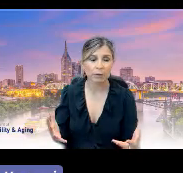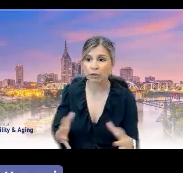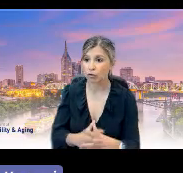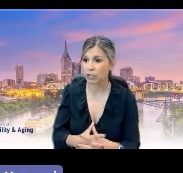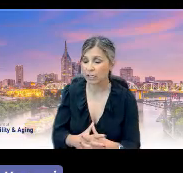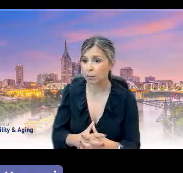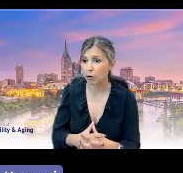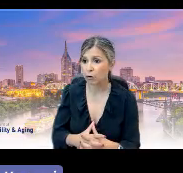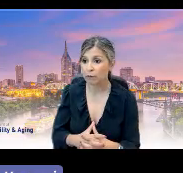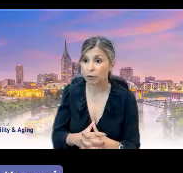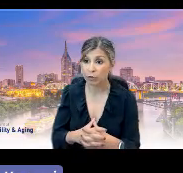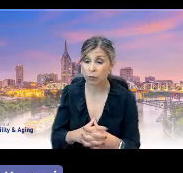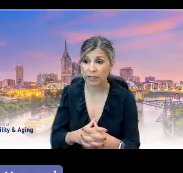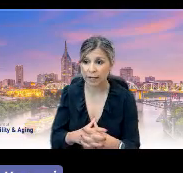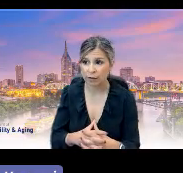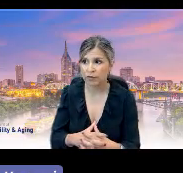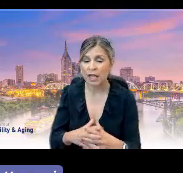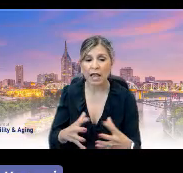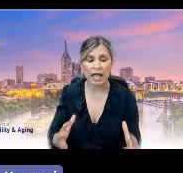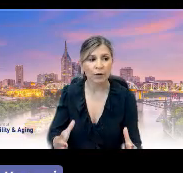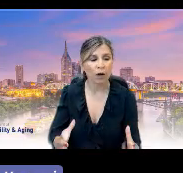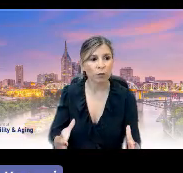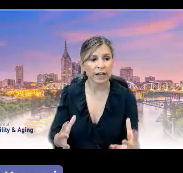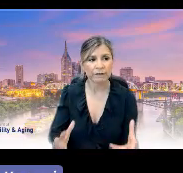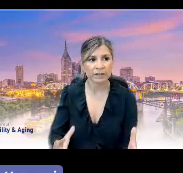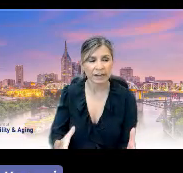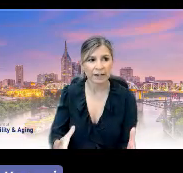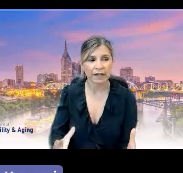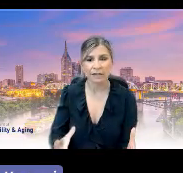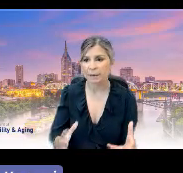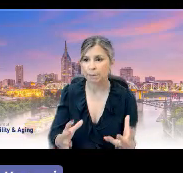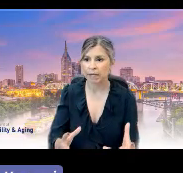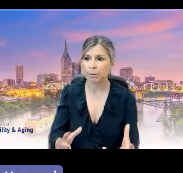People are usually in the program for three years and what we have seen is that